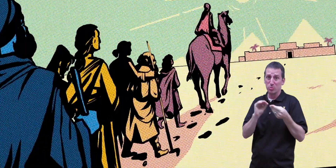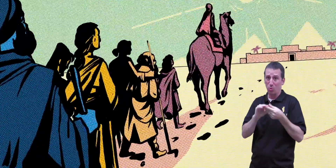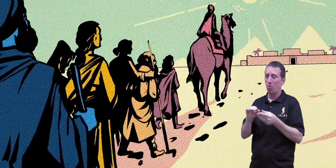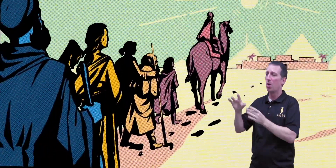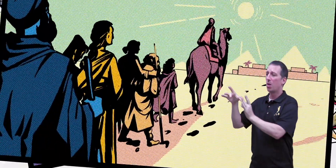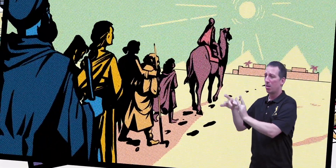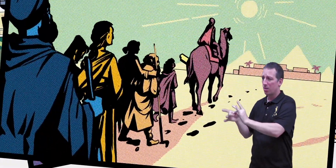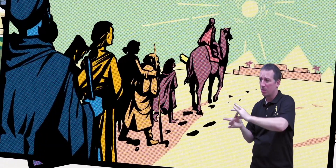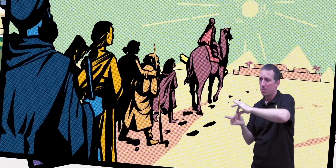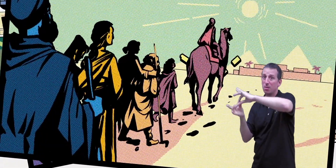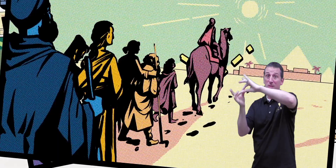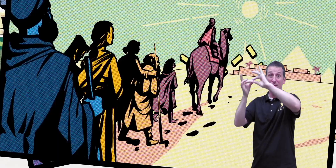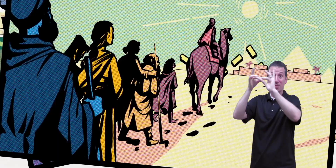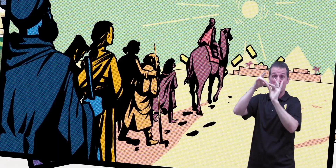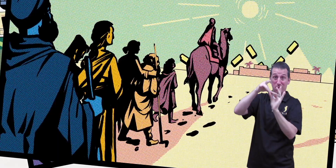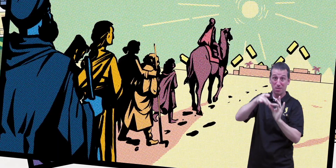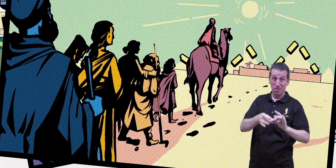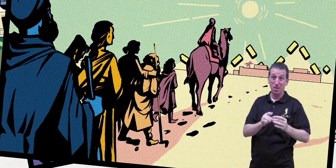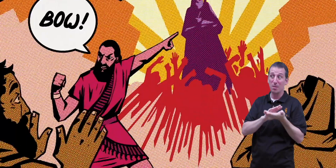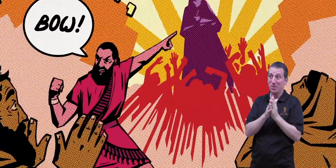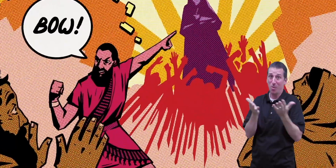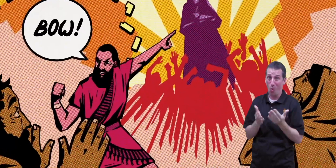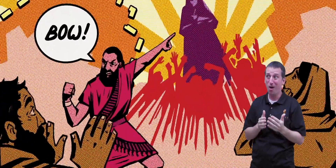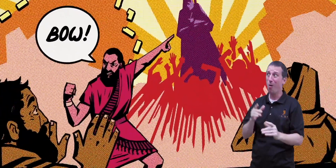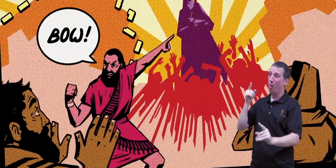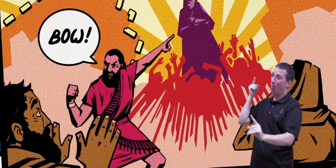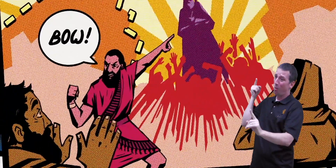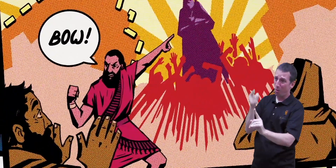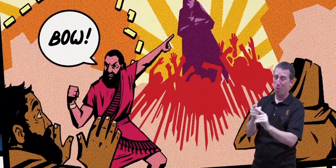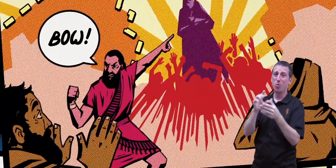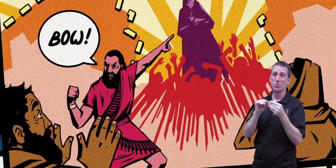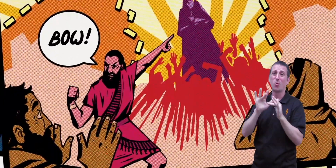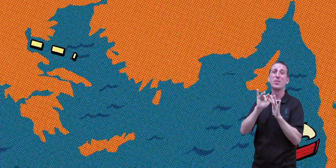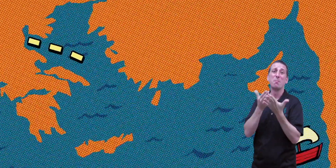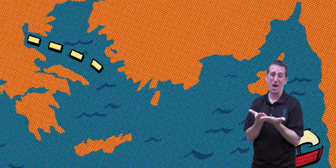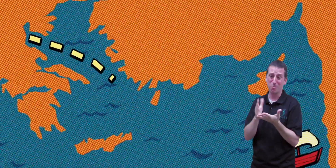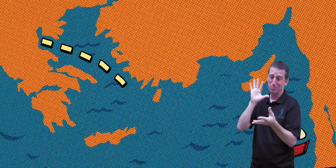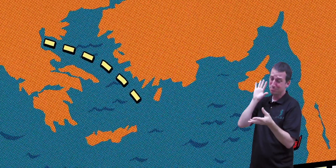make up the building blocks of the grand plotline of the whole story of the Bible.